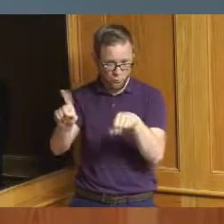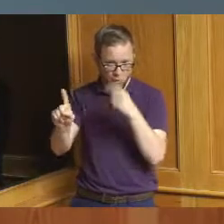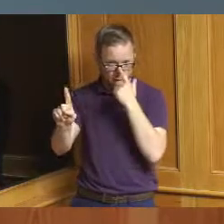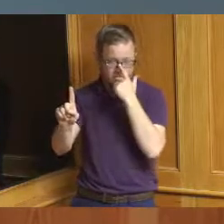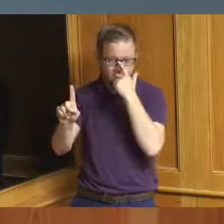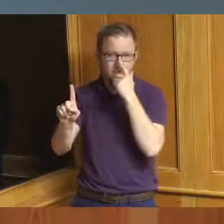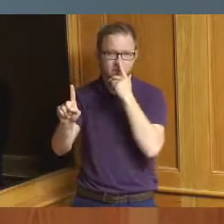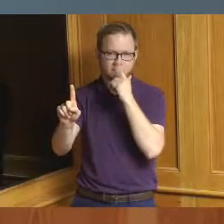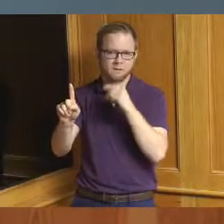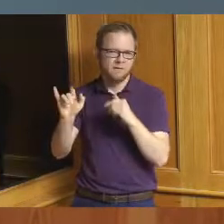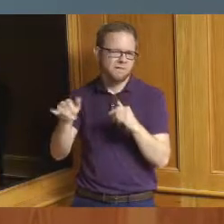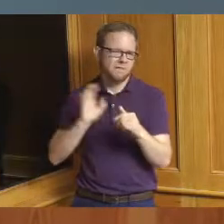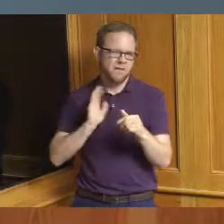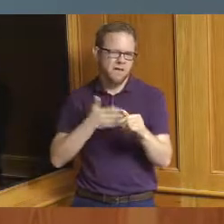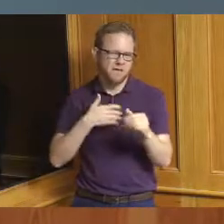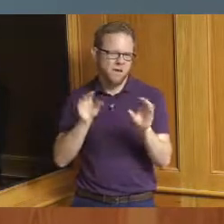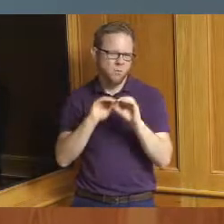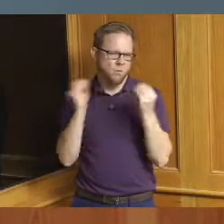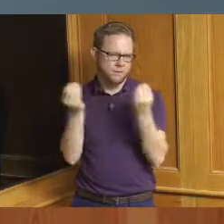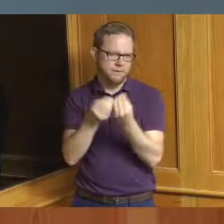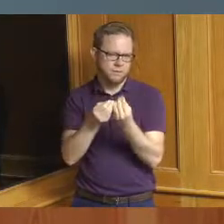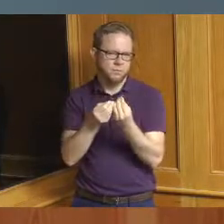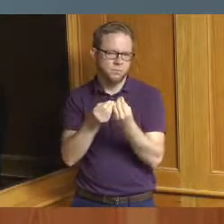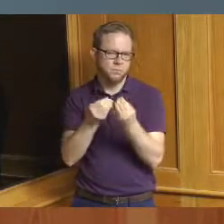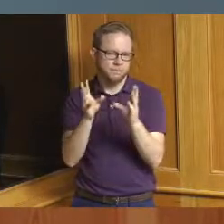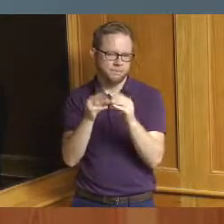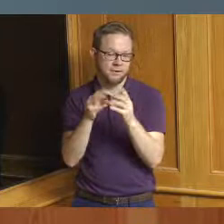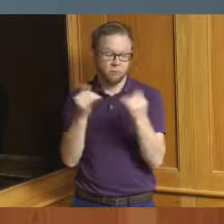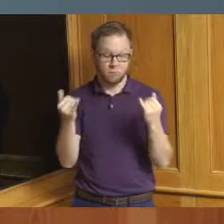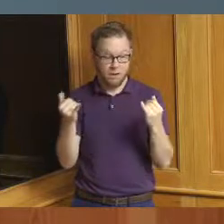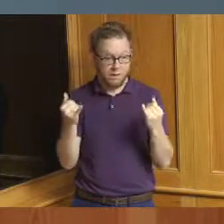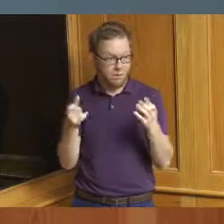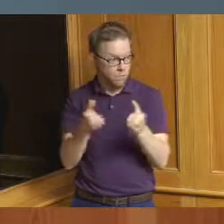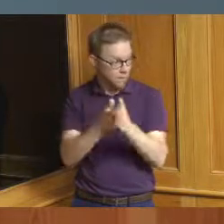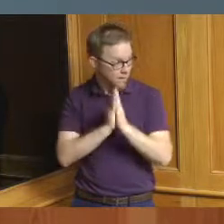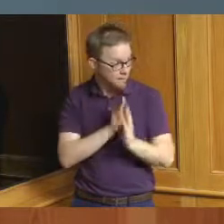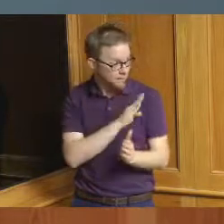organizational meeting and at this time i would ask our board and those that are in the room